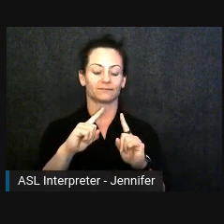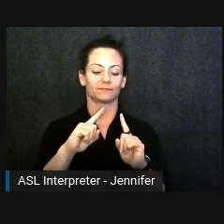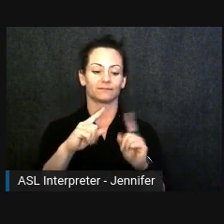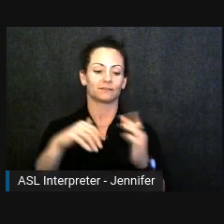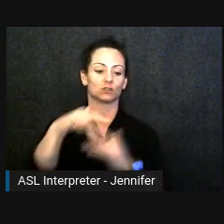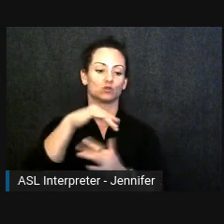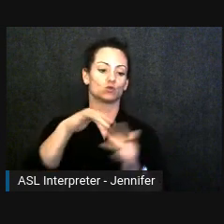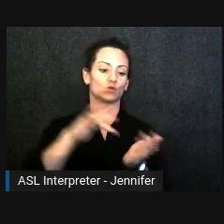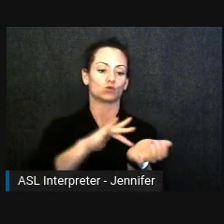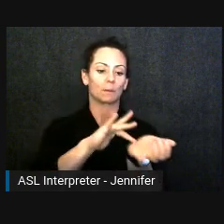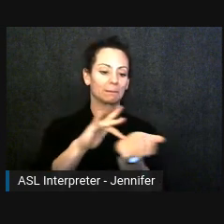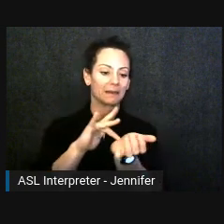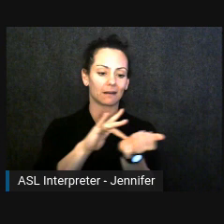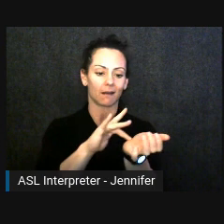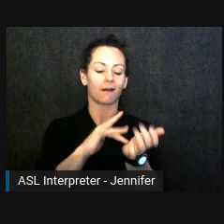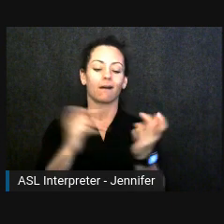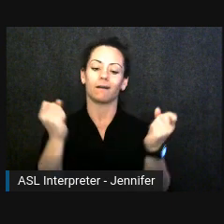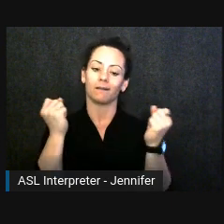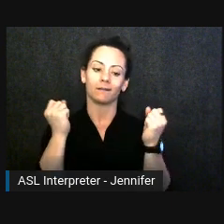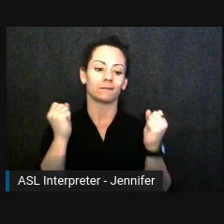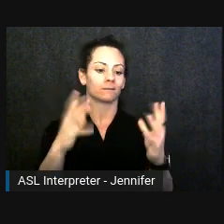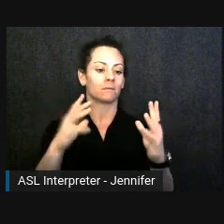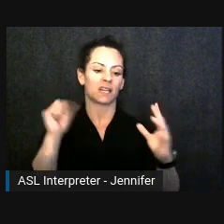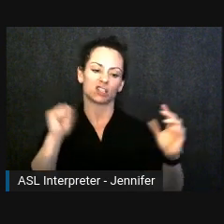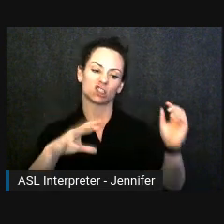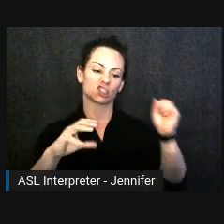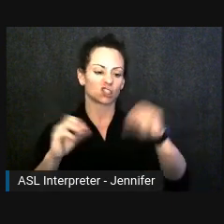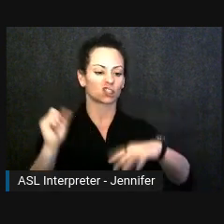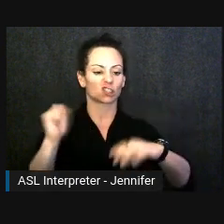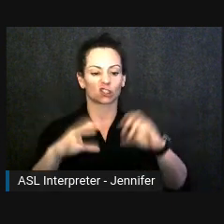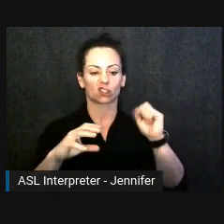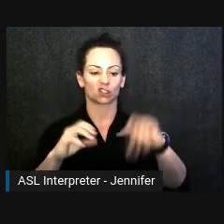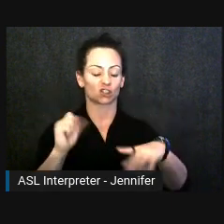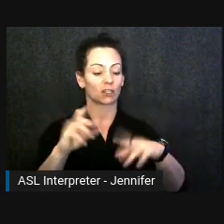This is the place where folks come in and out to drop in videos,